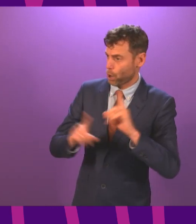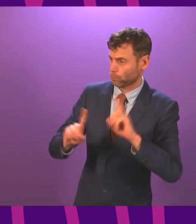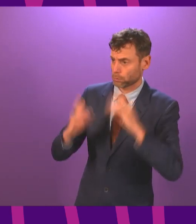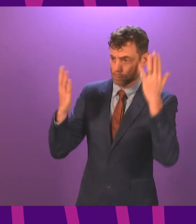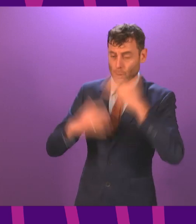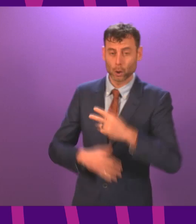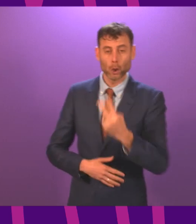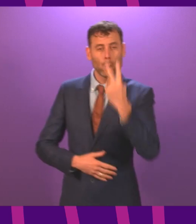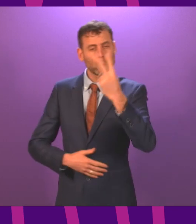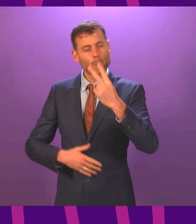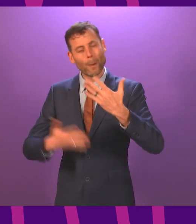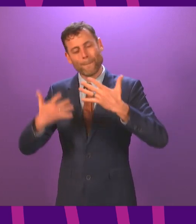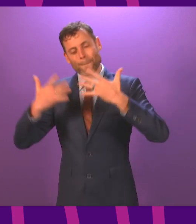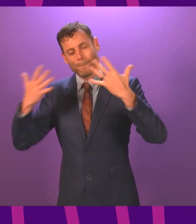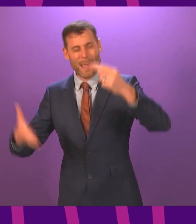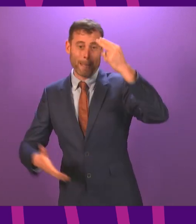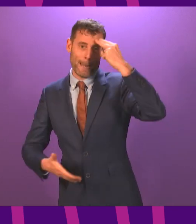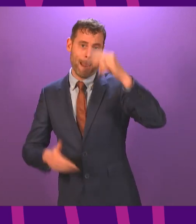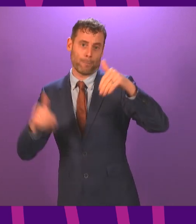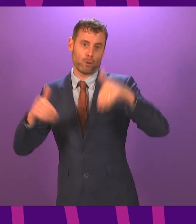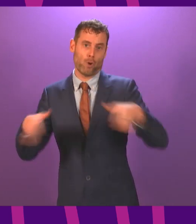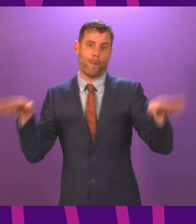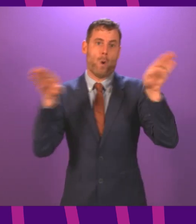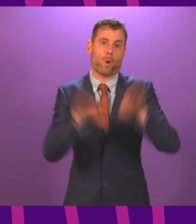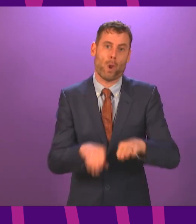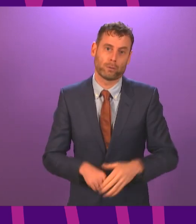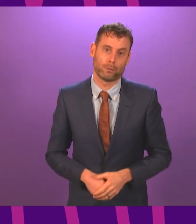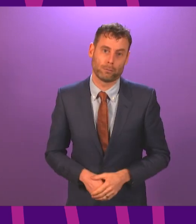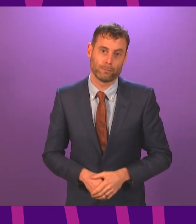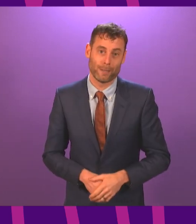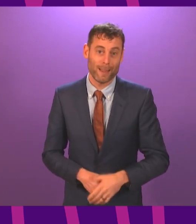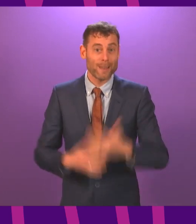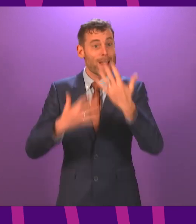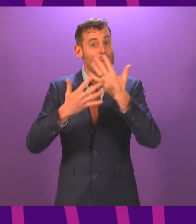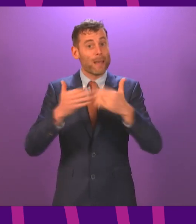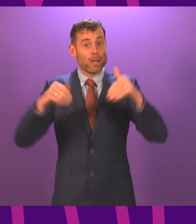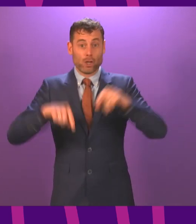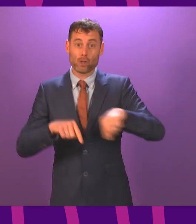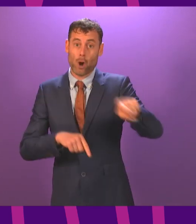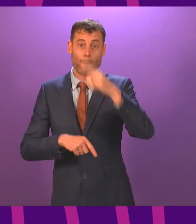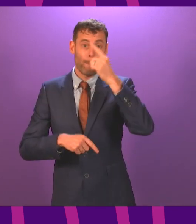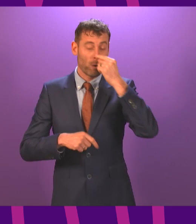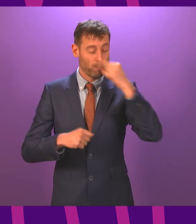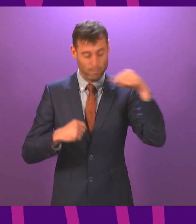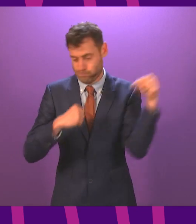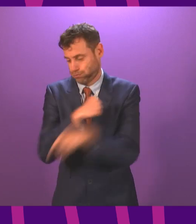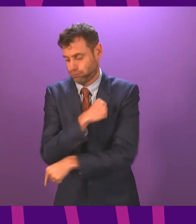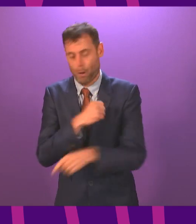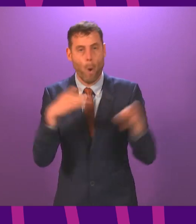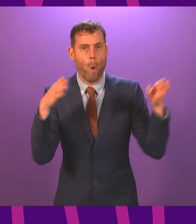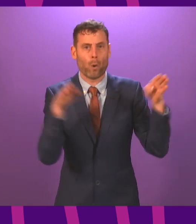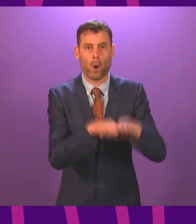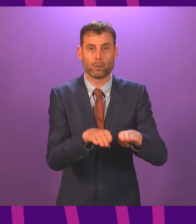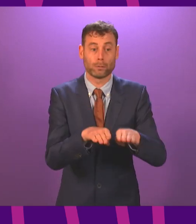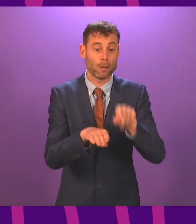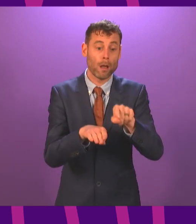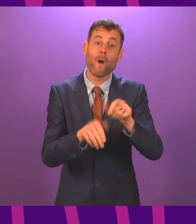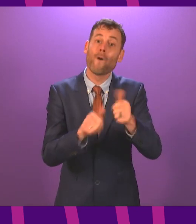the past 24 hours and the real and devastating threat now posed to many retail jobs and suppliers,